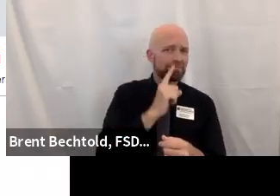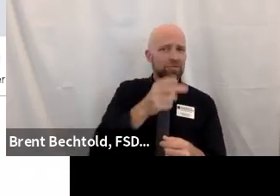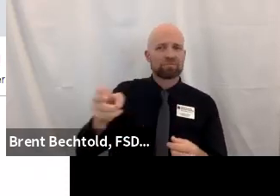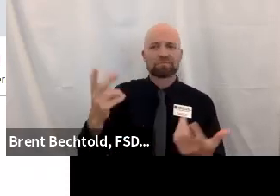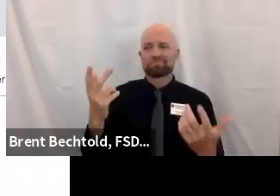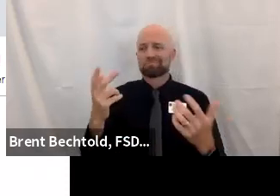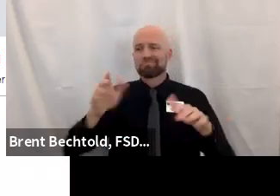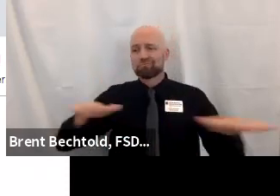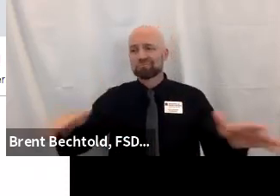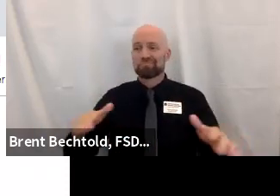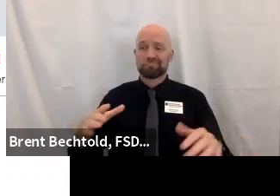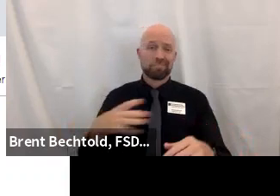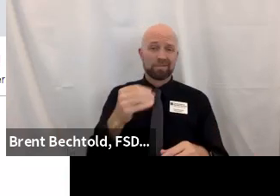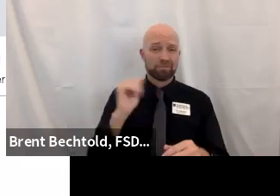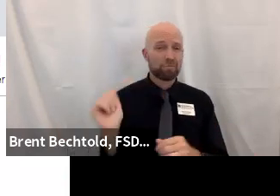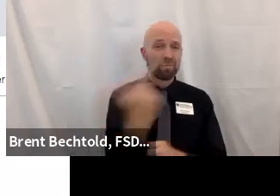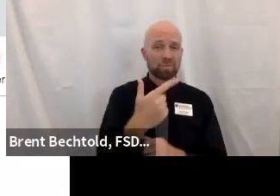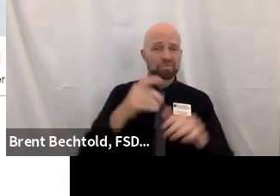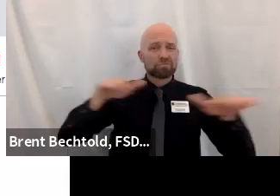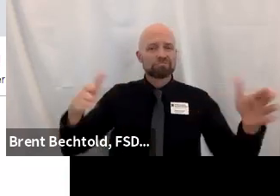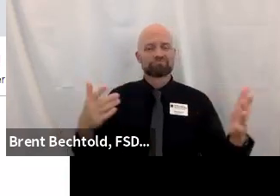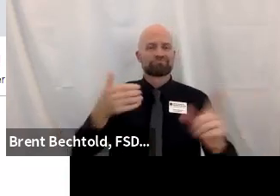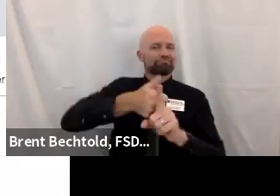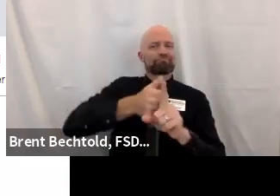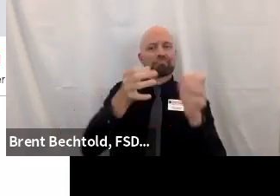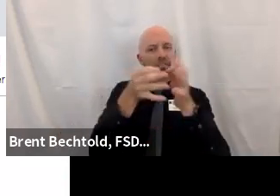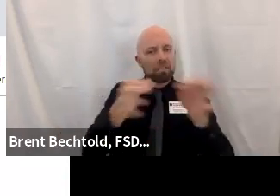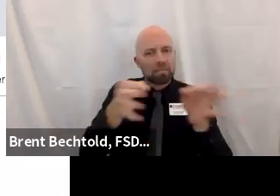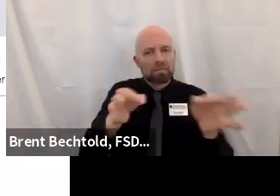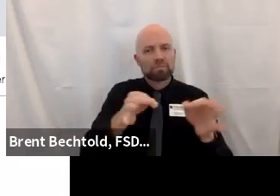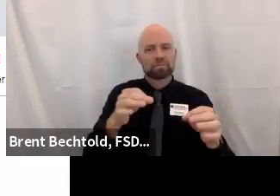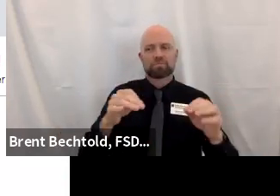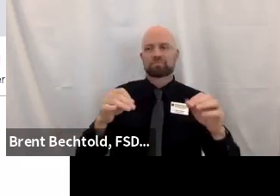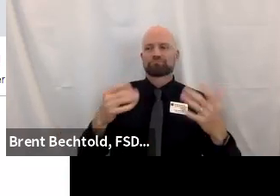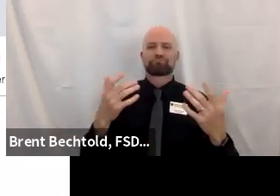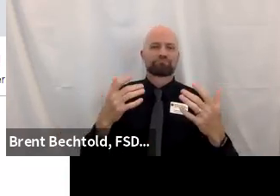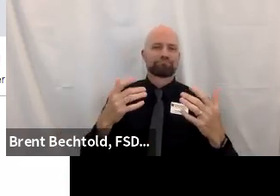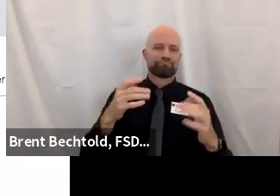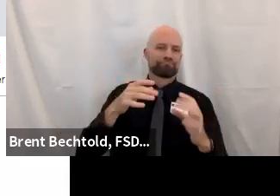So... fluency for children who are deaf and hard of hearing, in all children, is tied to language.